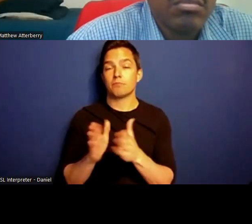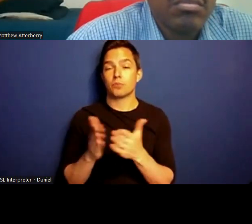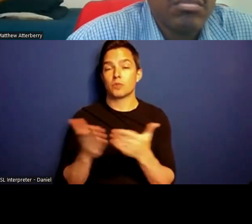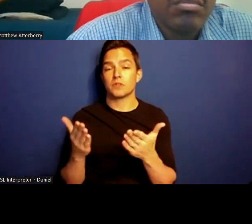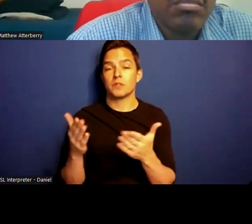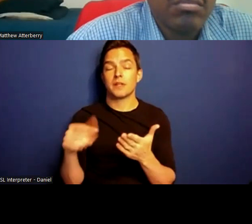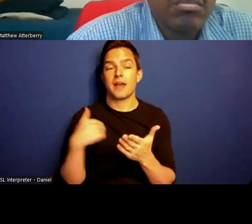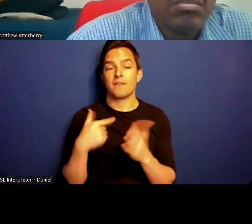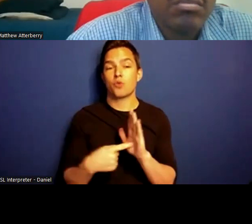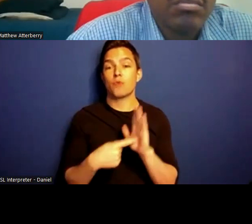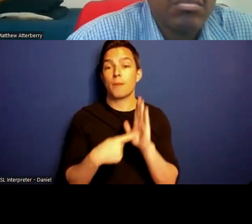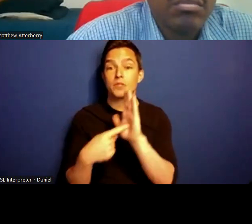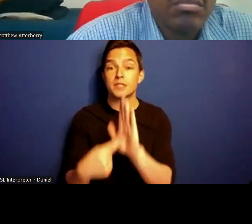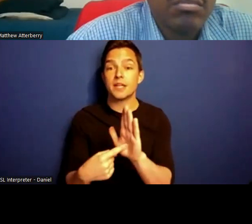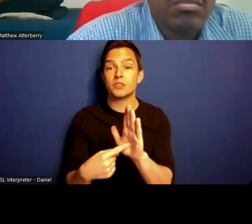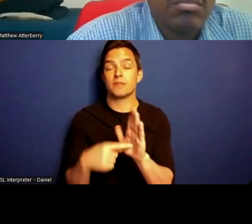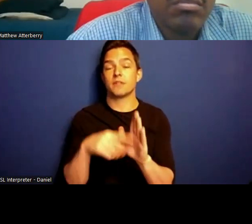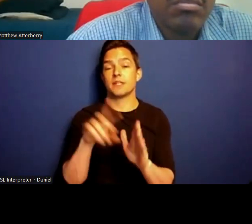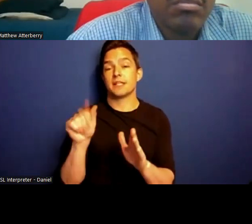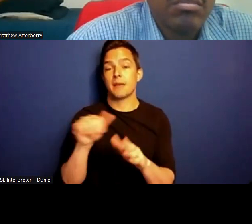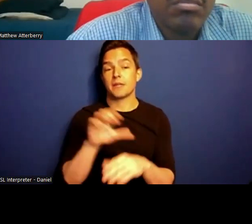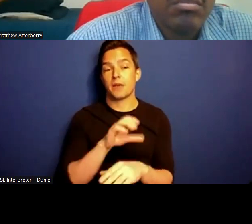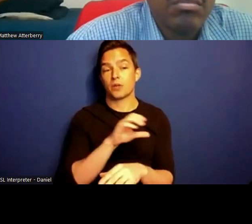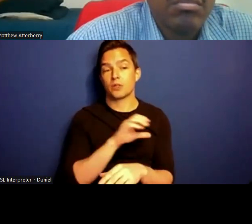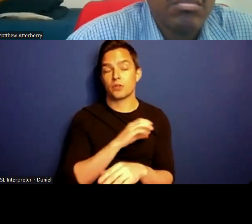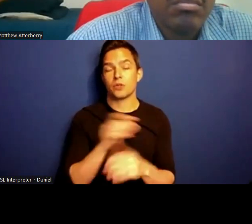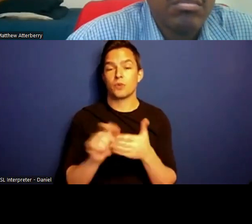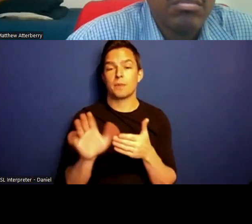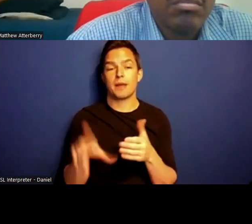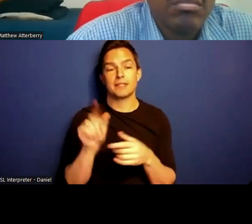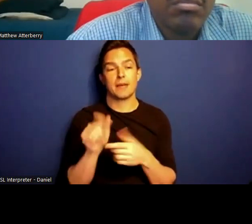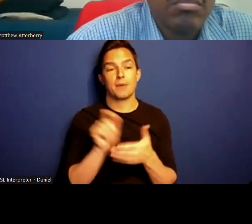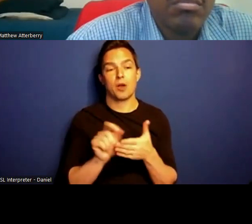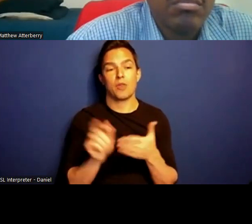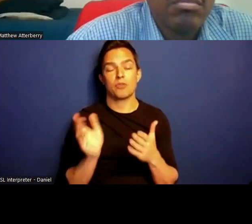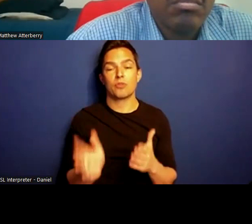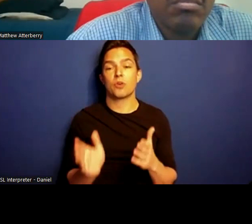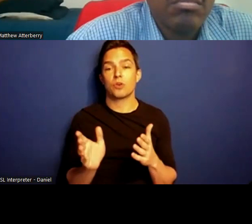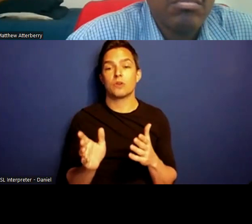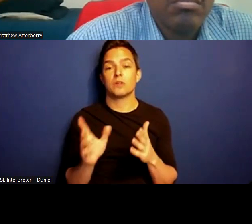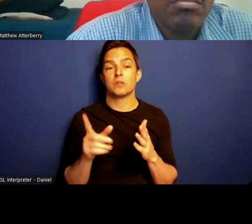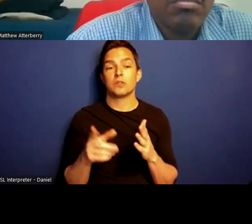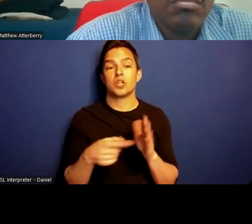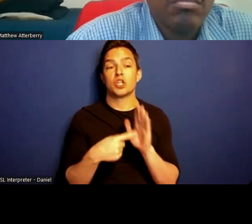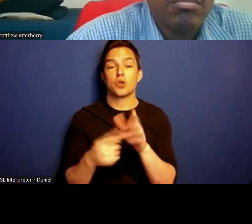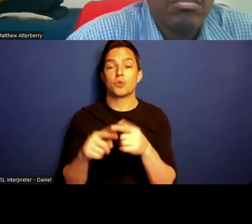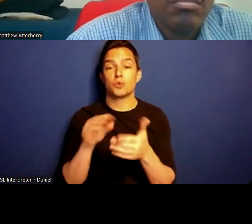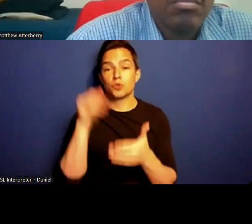representation of disabled characters written by disabled authors shown to students in the K-12